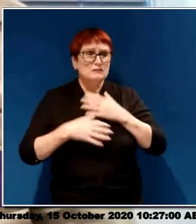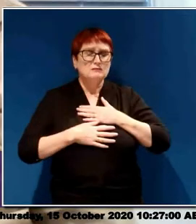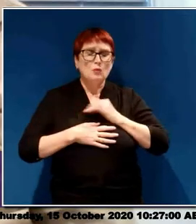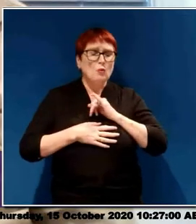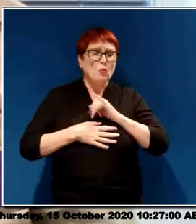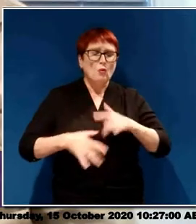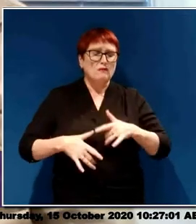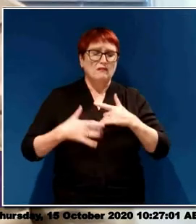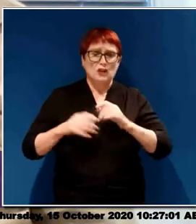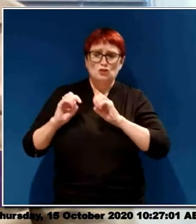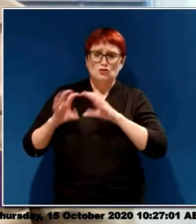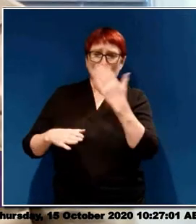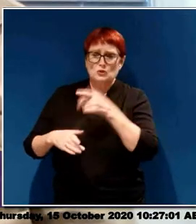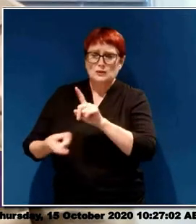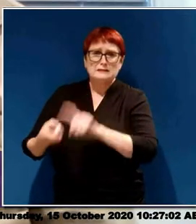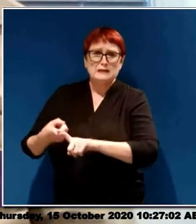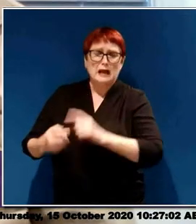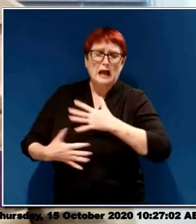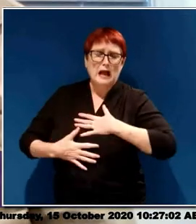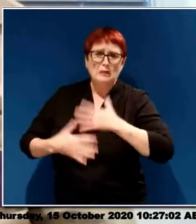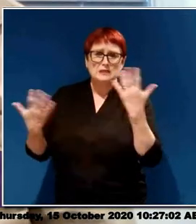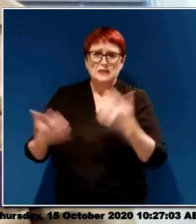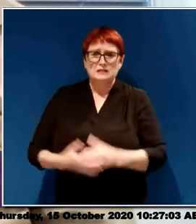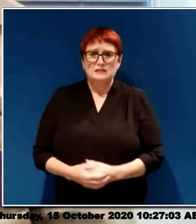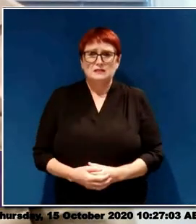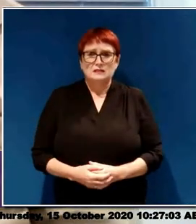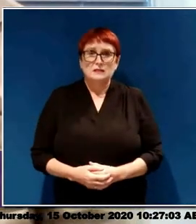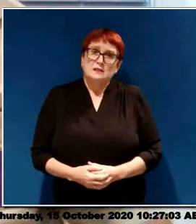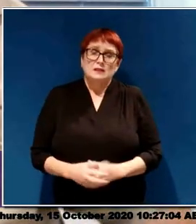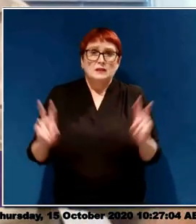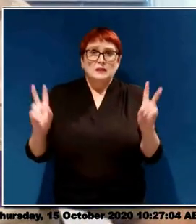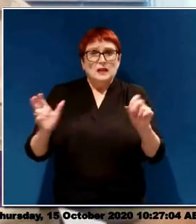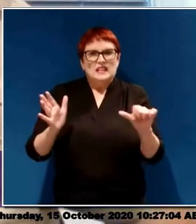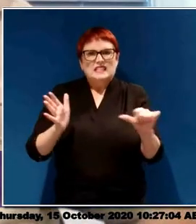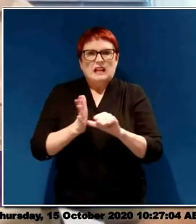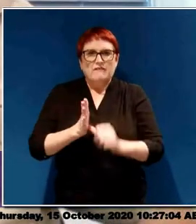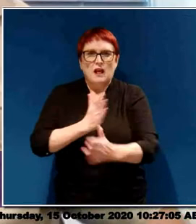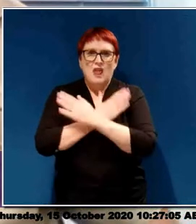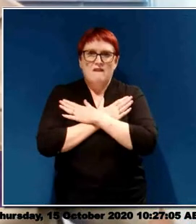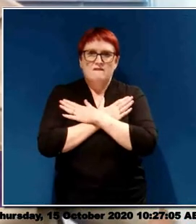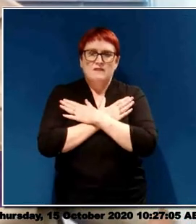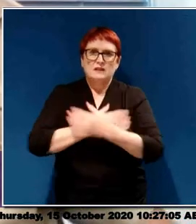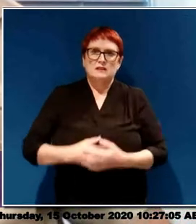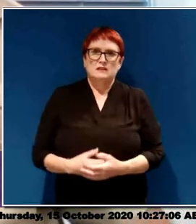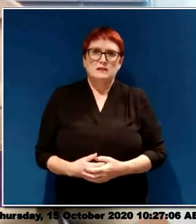It was called tough love. Tough love to follow your child and get him to go to school.